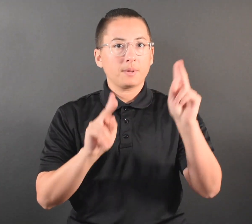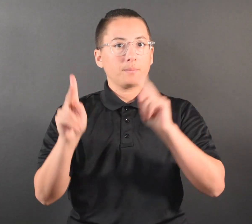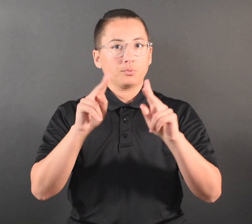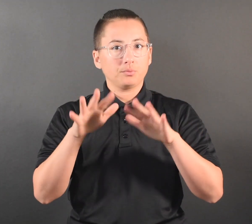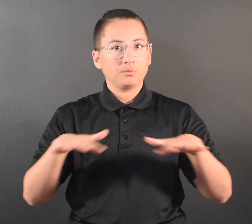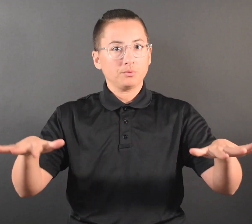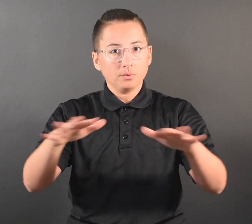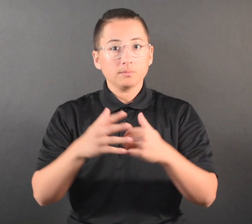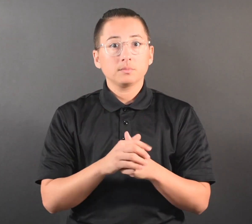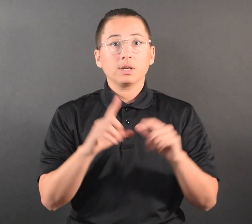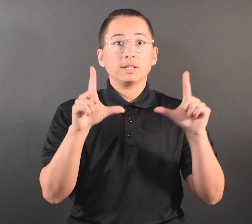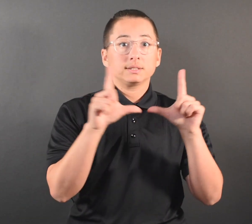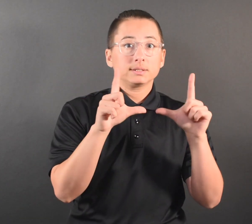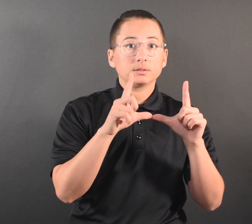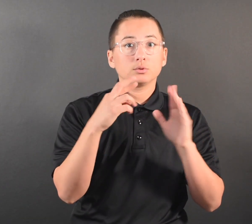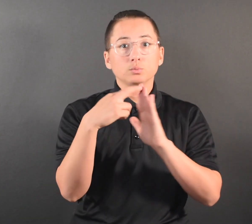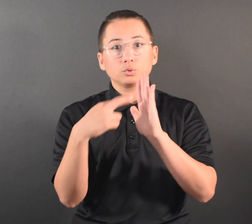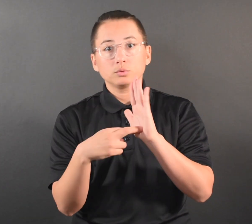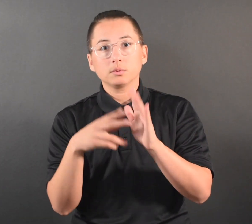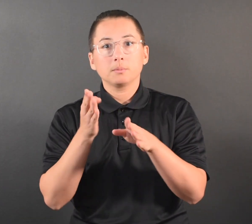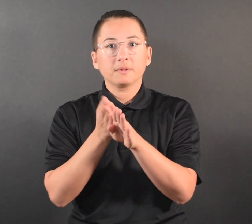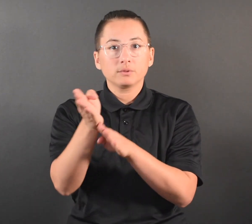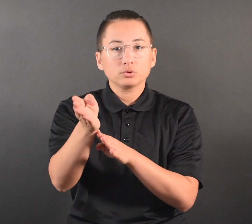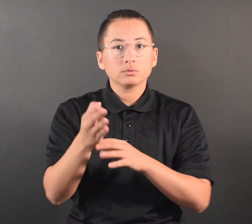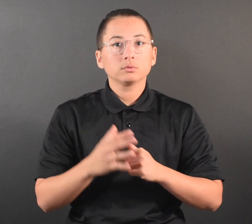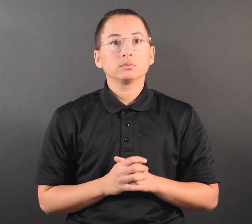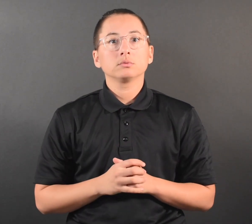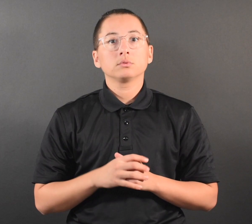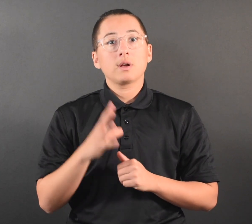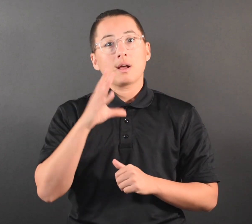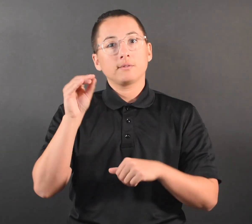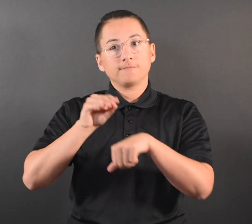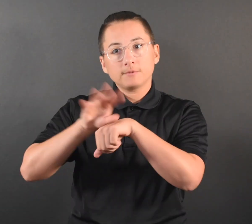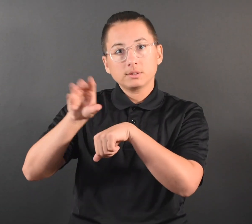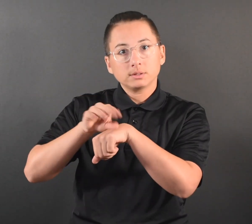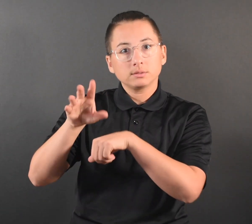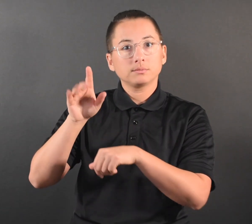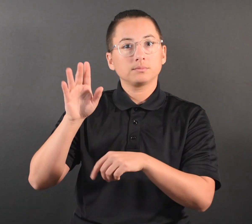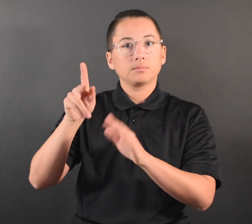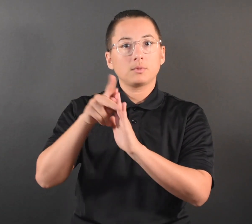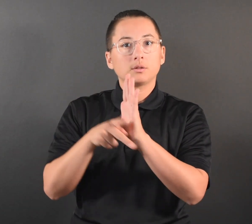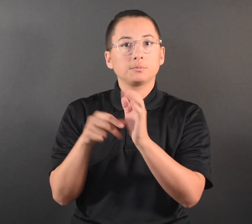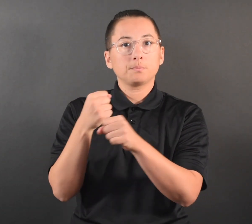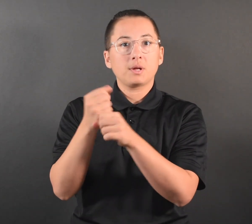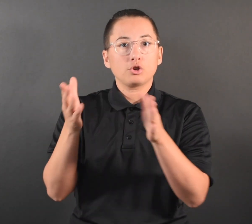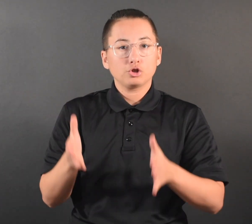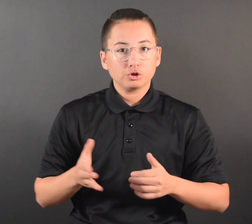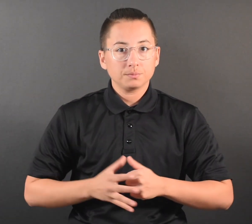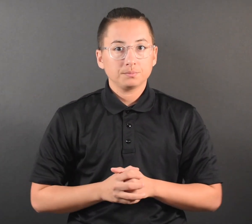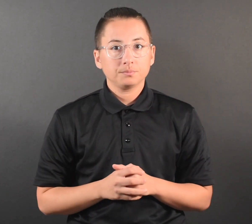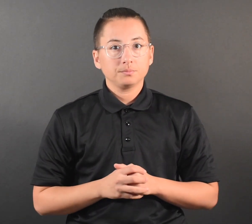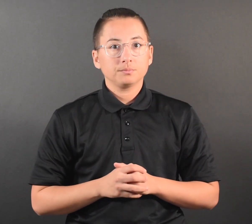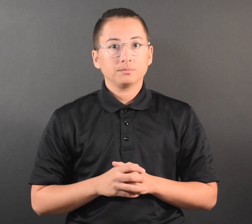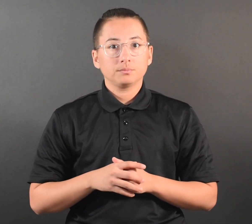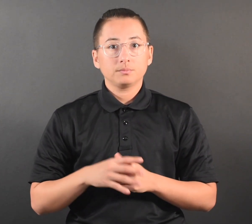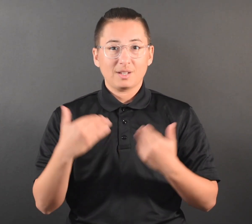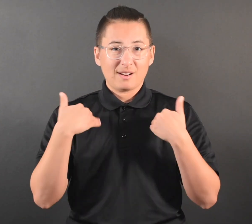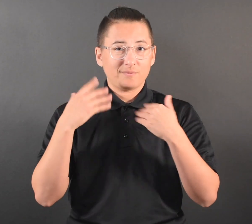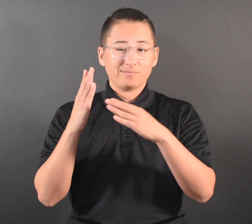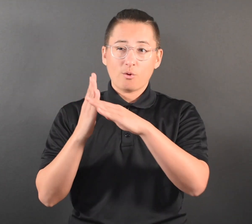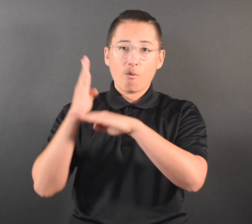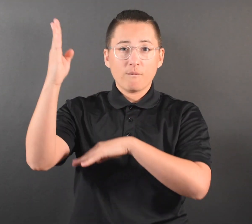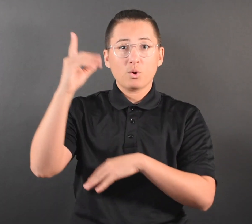licensing and regulating professions, and advising policymakers. With over 100 boards and commissions